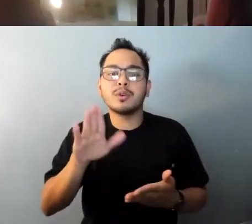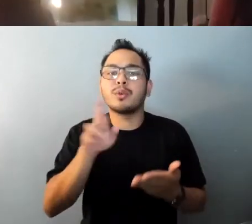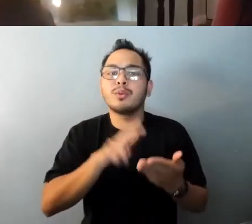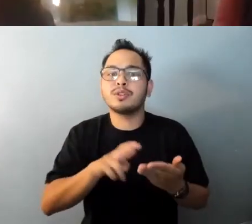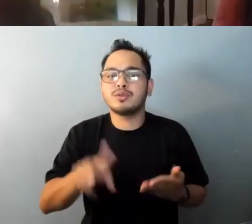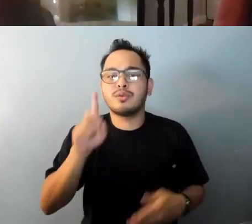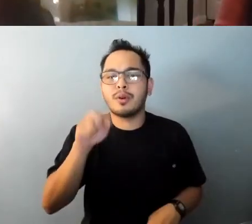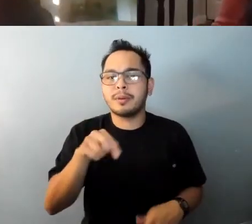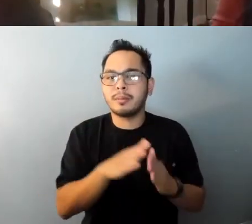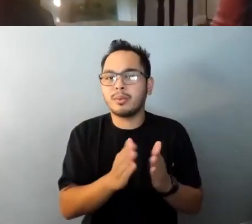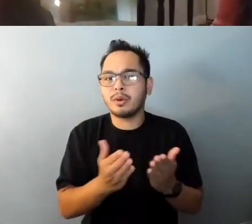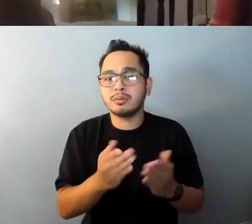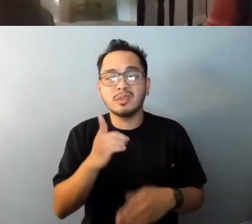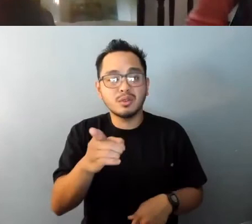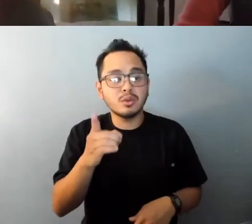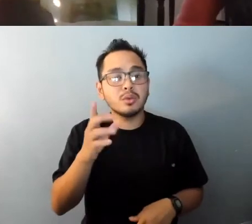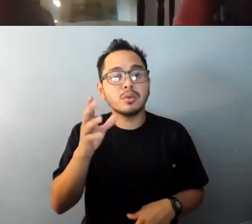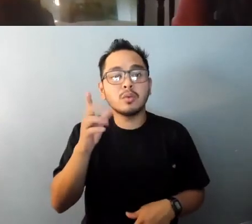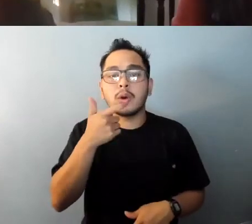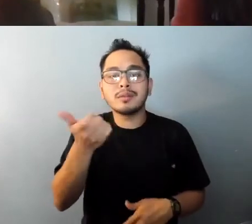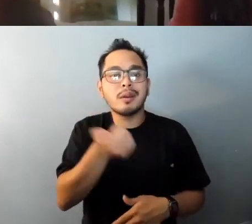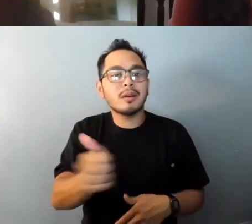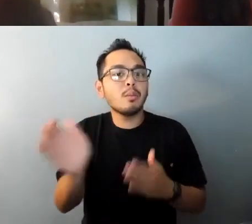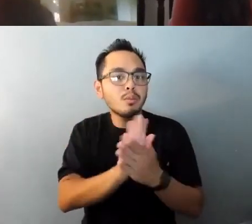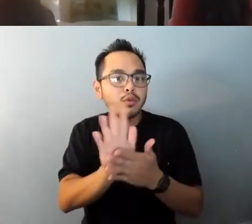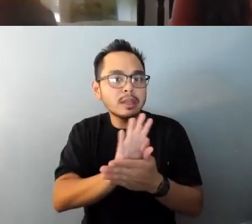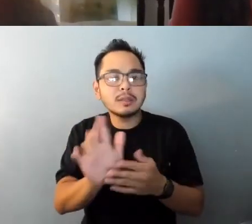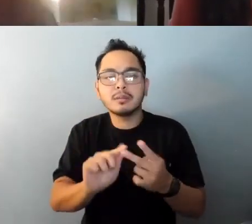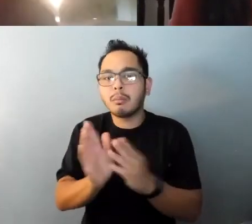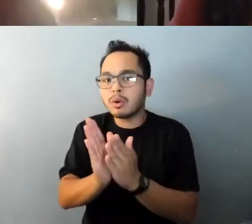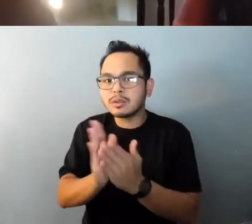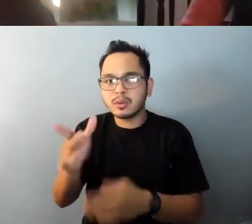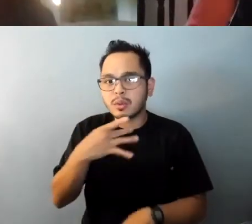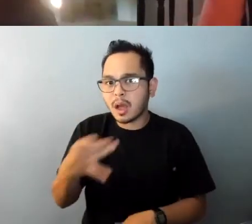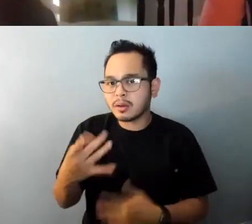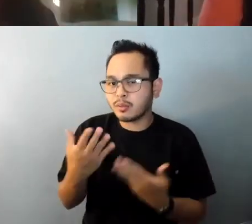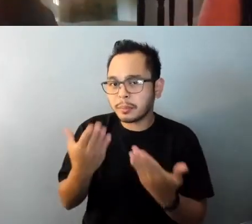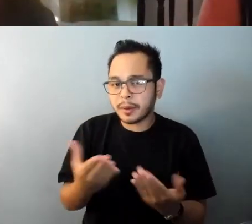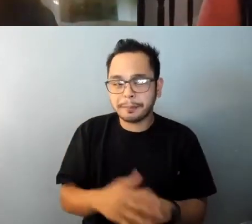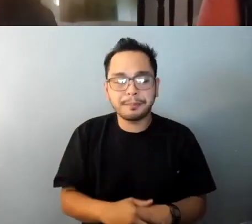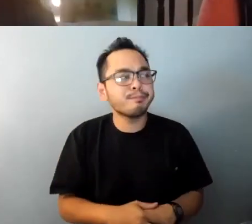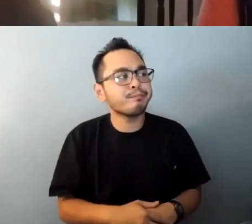and the Bufo did you come across books or movies that you would recommend reading? Books or movies, from the time period I would